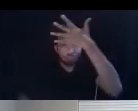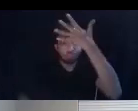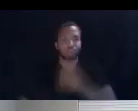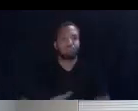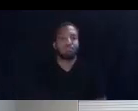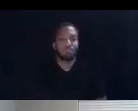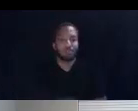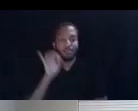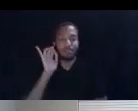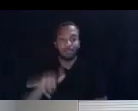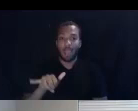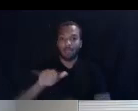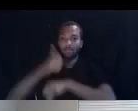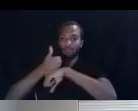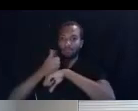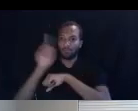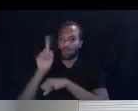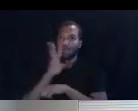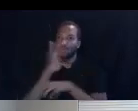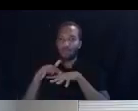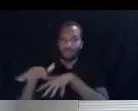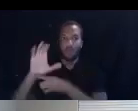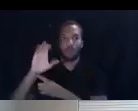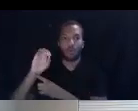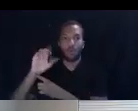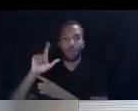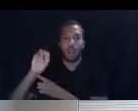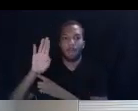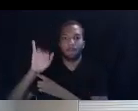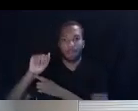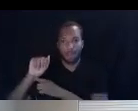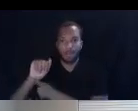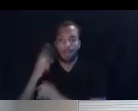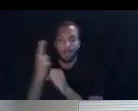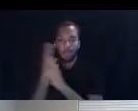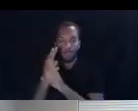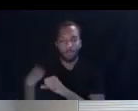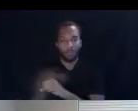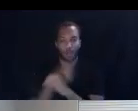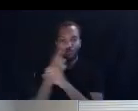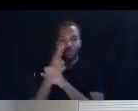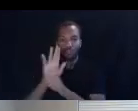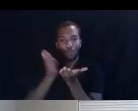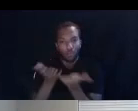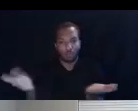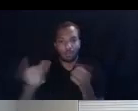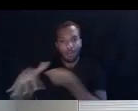and summer encampments to harvest and use the plentiful natural resources of the area. We are on this land because of the forced removal